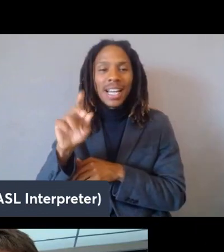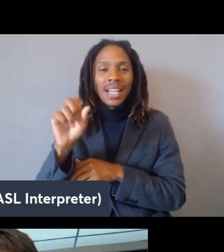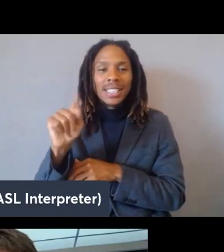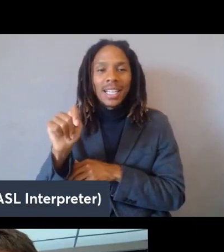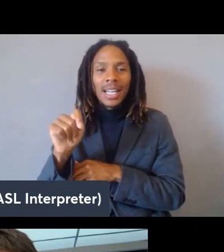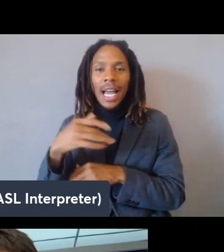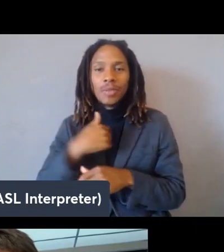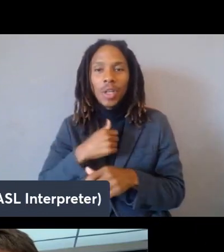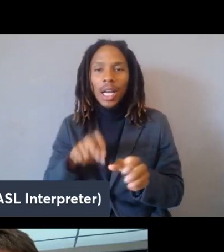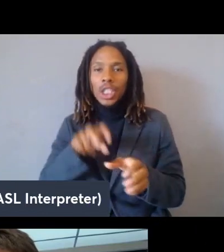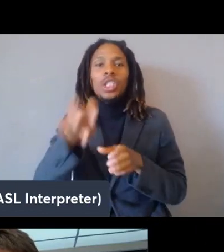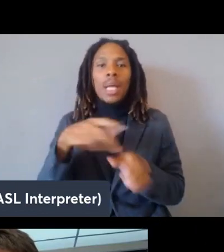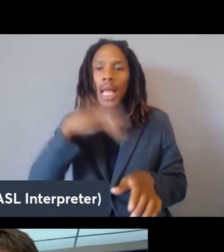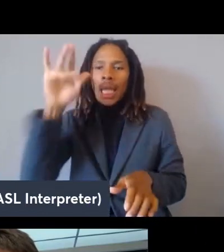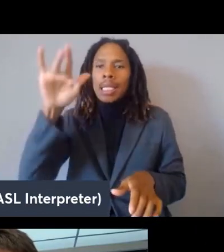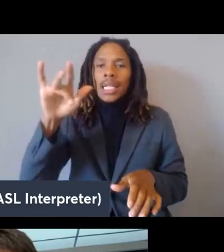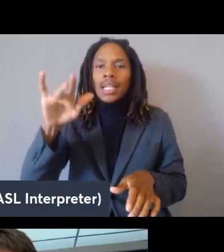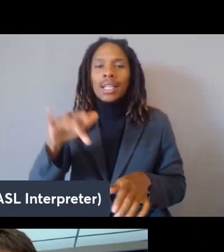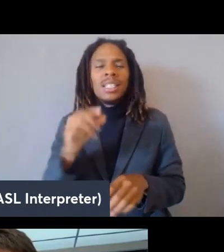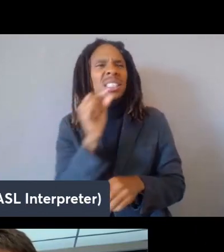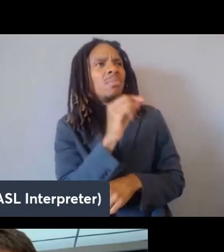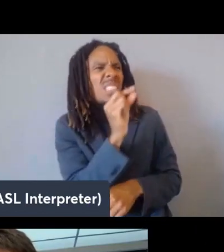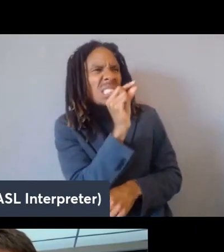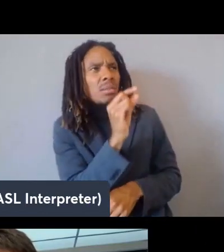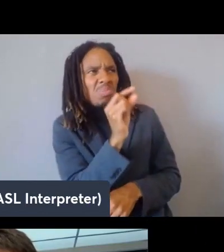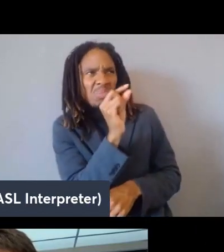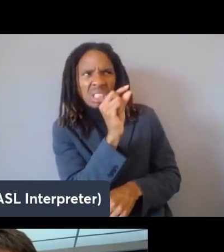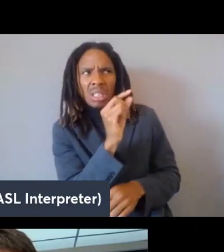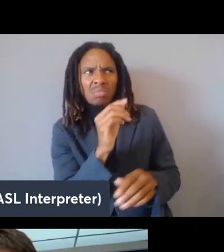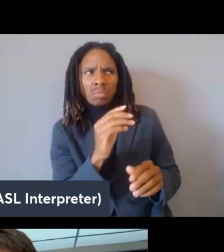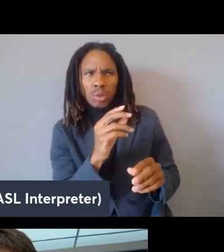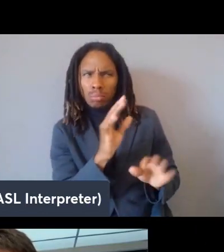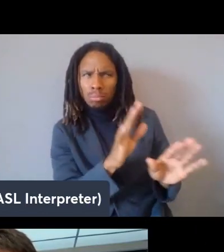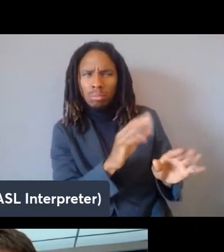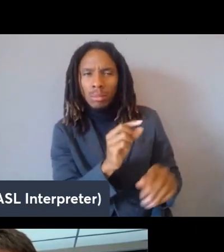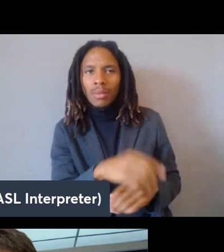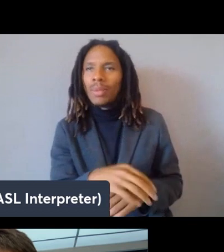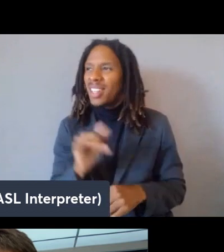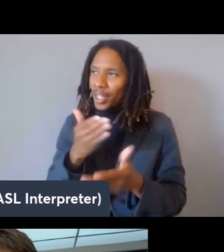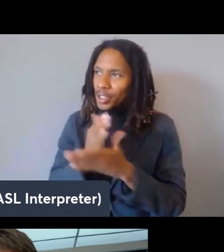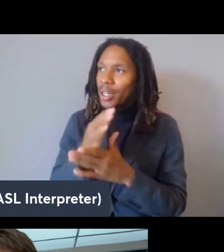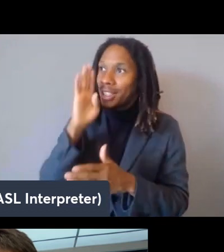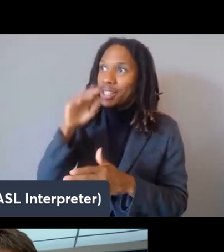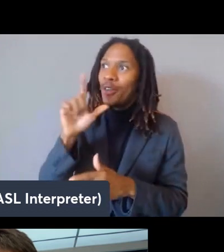I had before. - A tiny bit, just a tiny bit, yes. It's okay, that's how you know it's live. That's true.